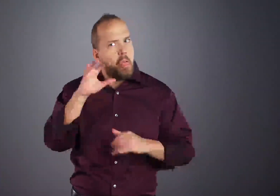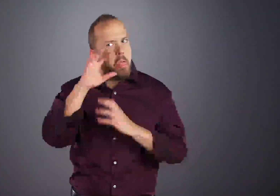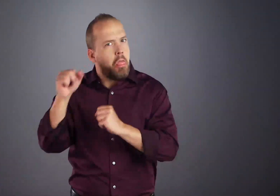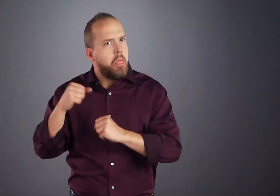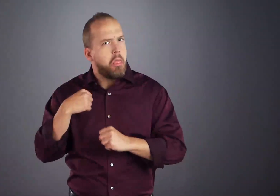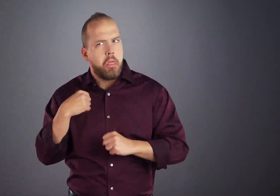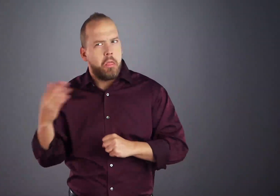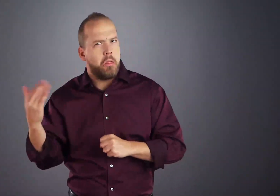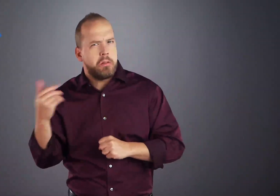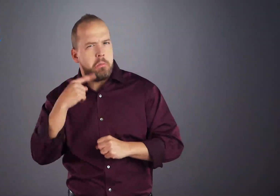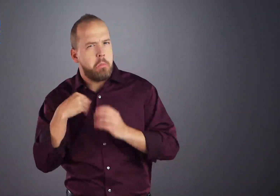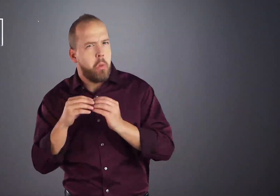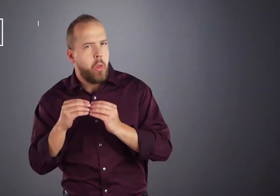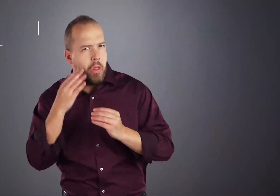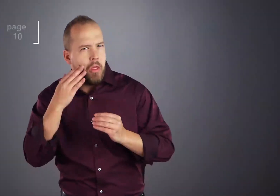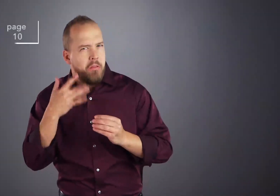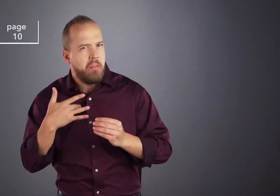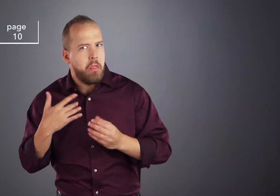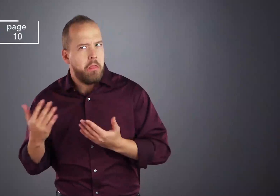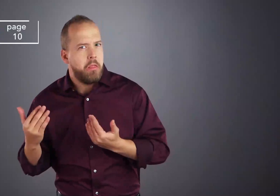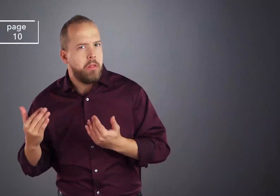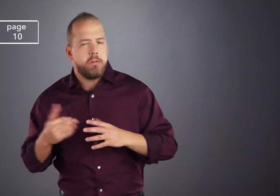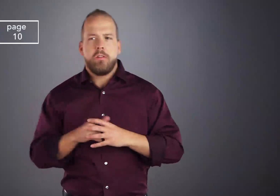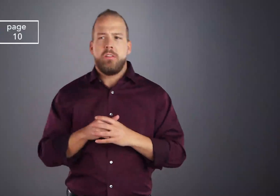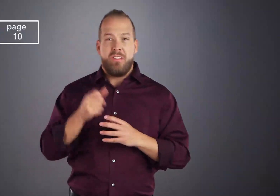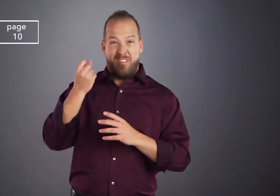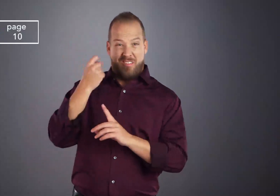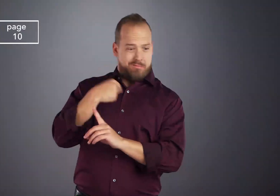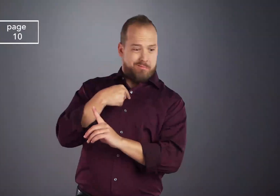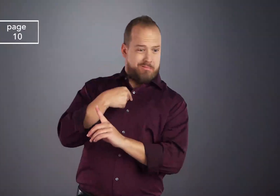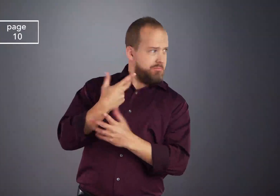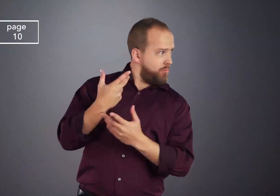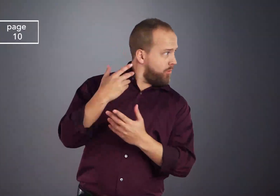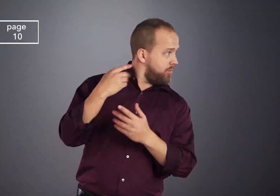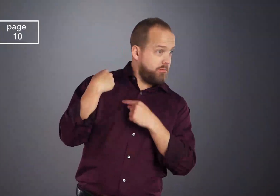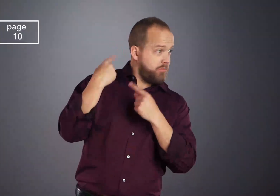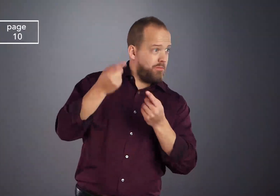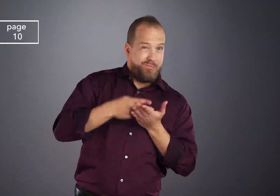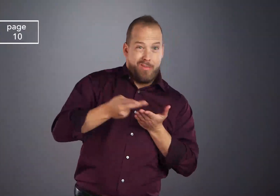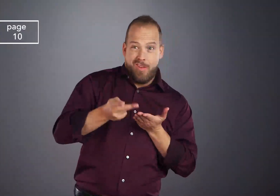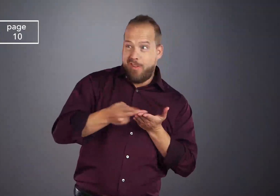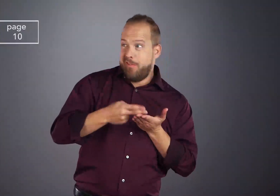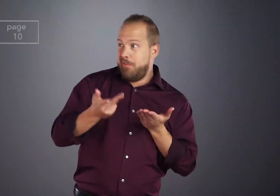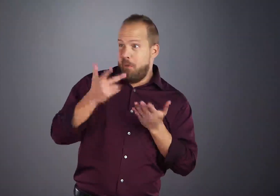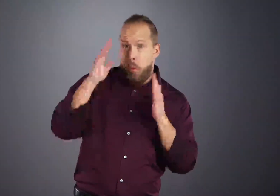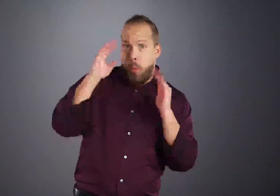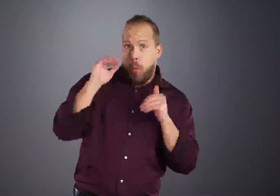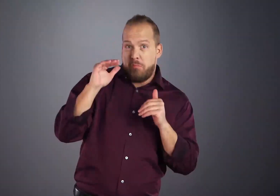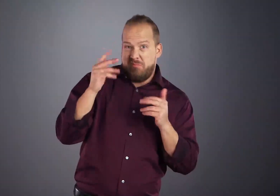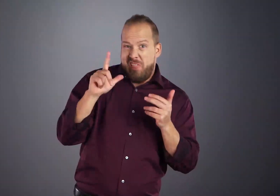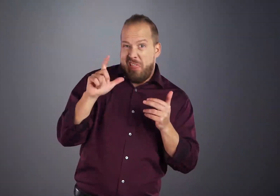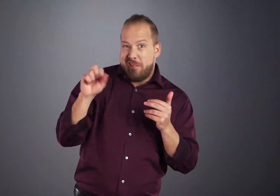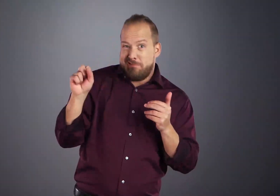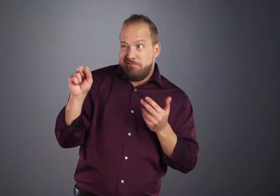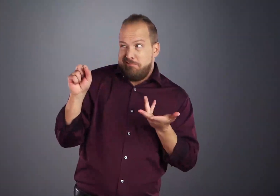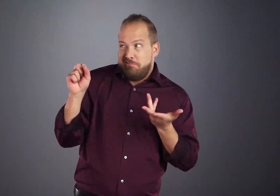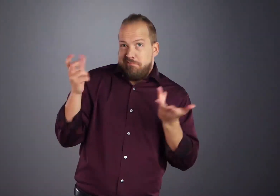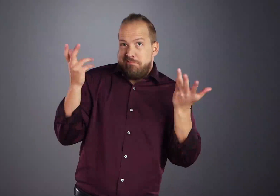I was shocked, but interested. Certainly I was interested. I had to be, for I was hopeless.